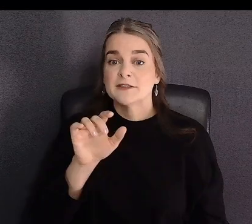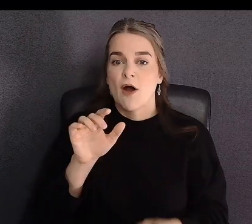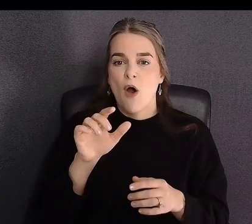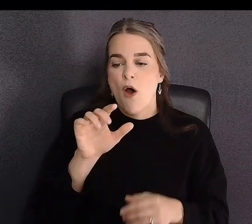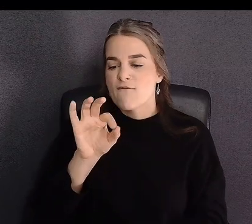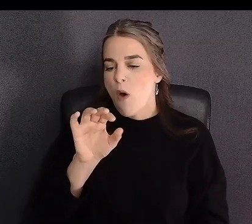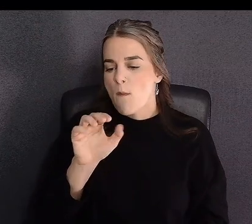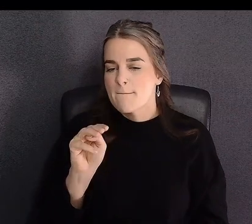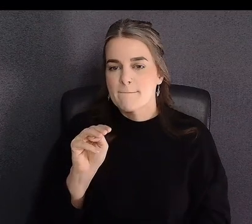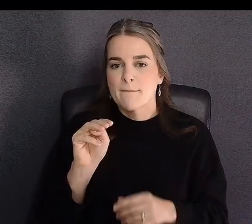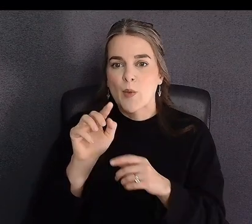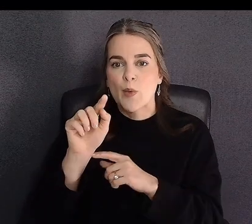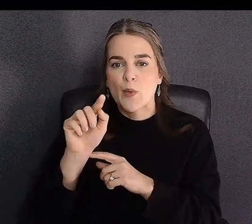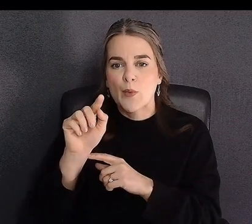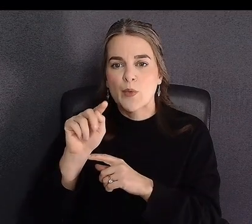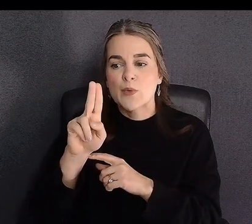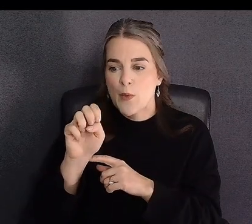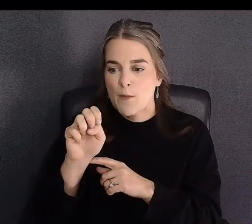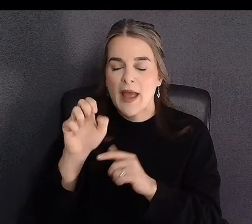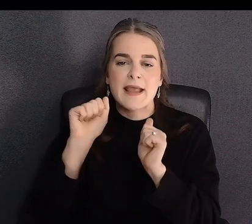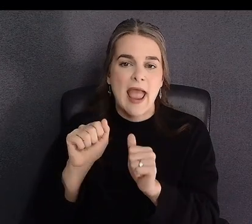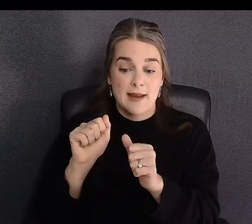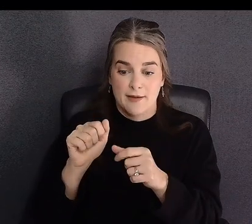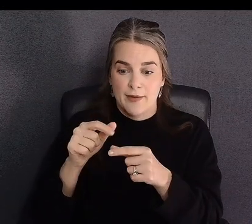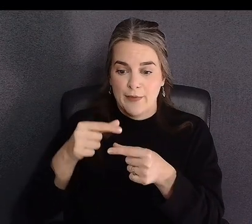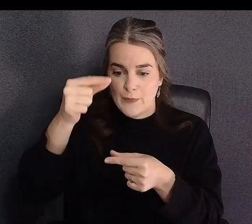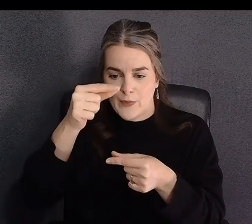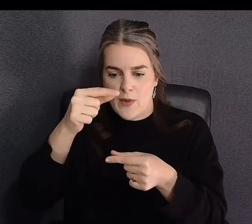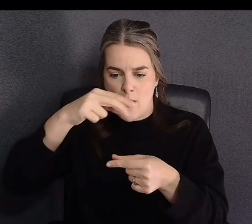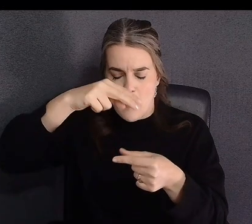writing or painting utensil you're using, or whatever tool.